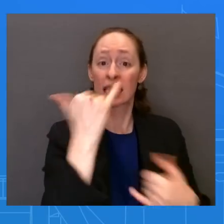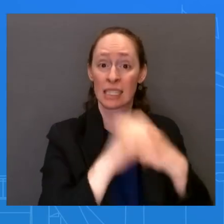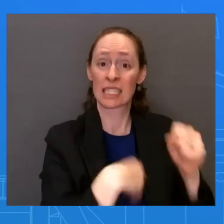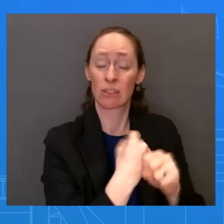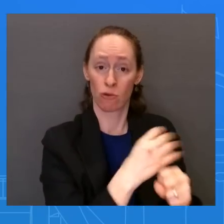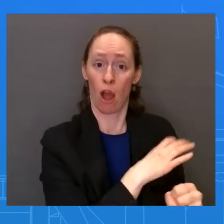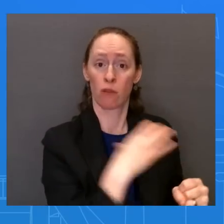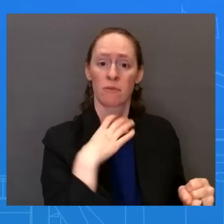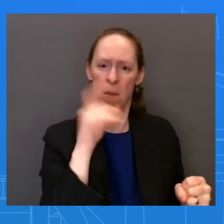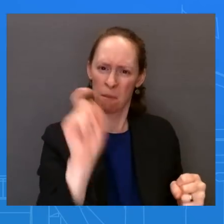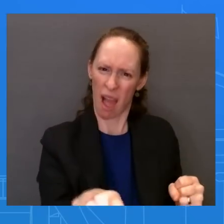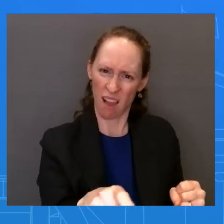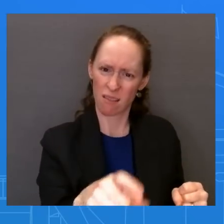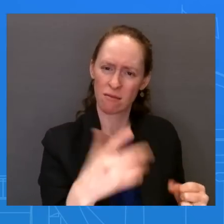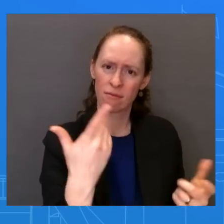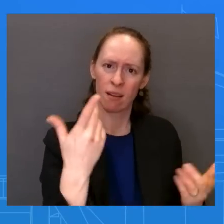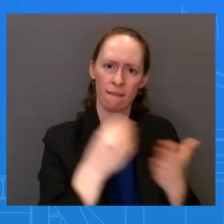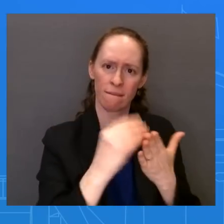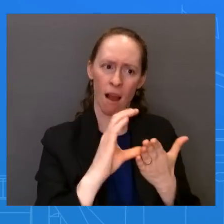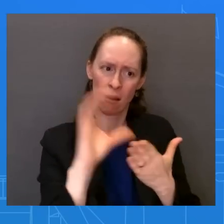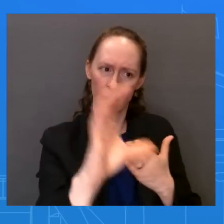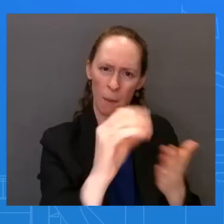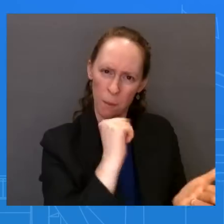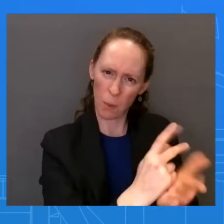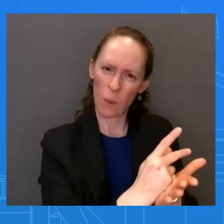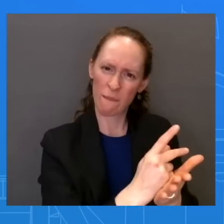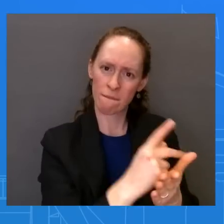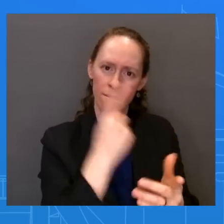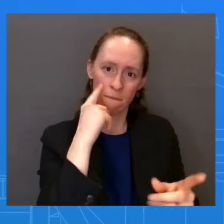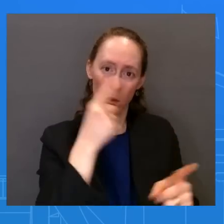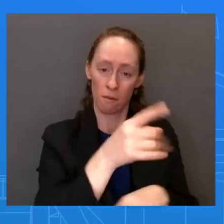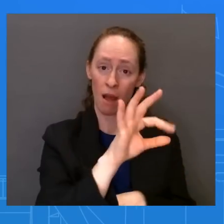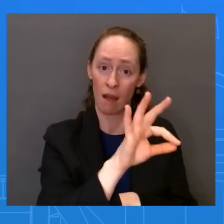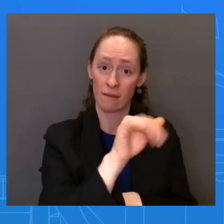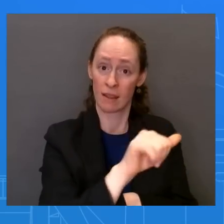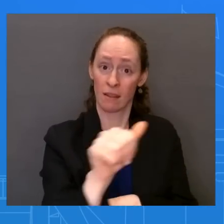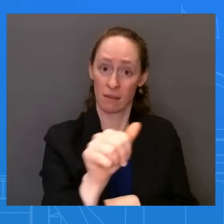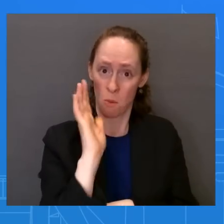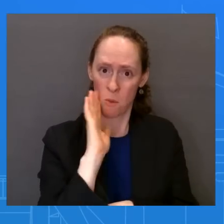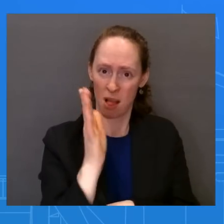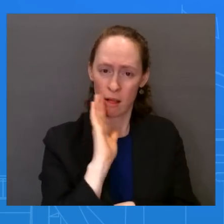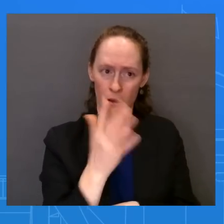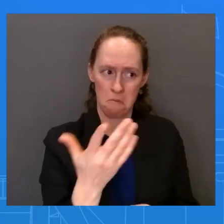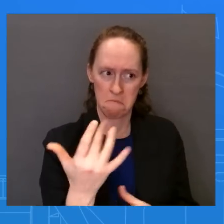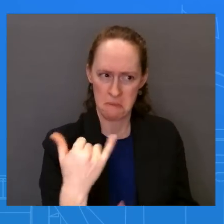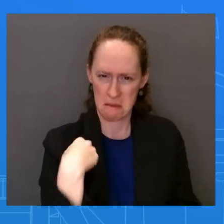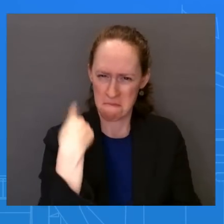that pertains to what happened last week? Ms. Jean-Pierre: Again, that's something, as I mentioned last week, that happens every five years.